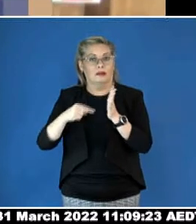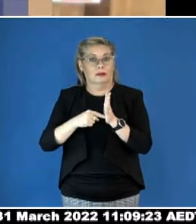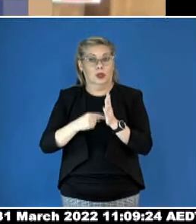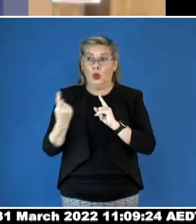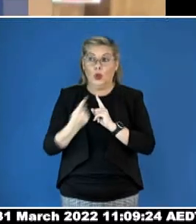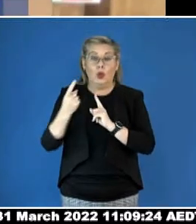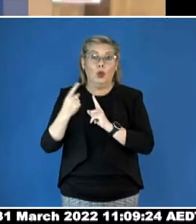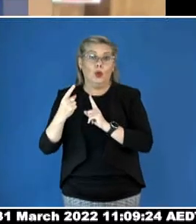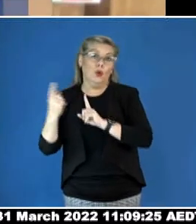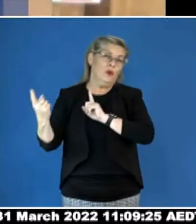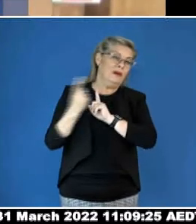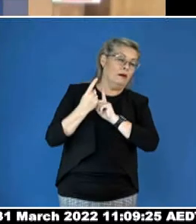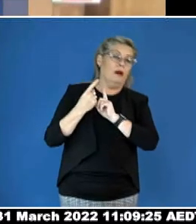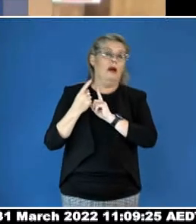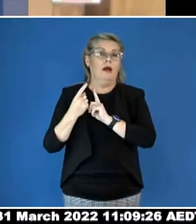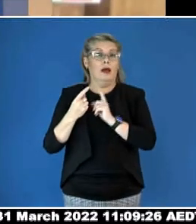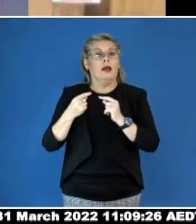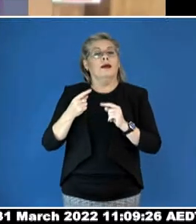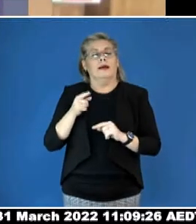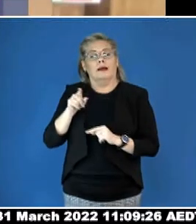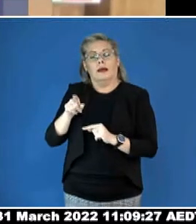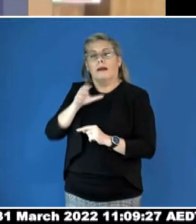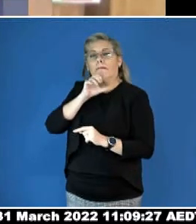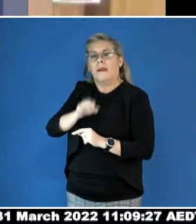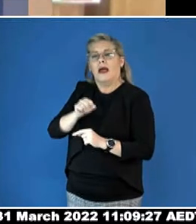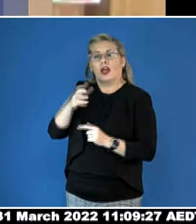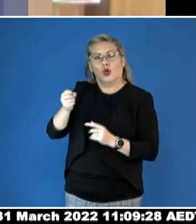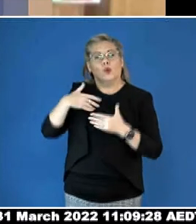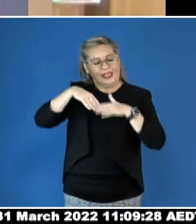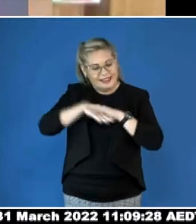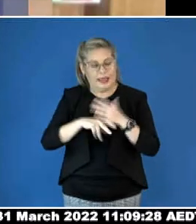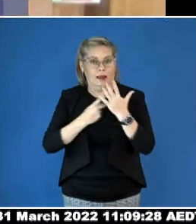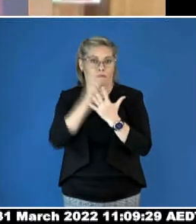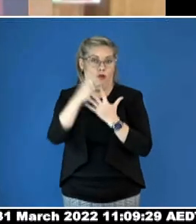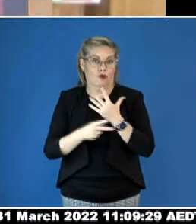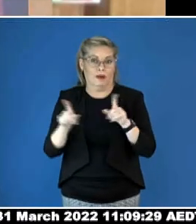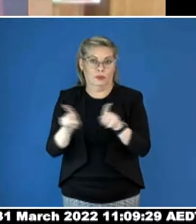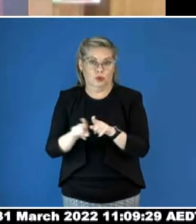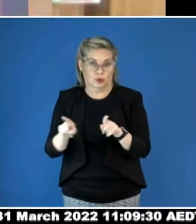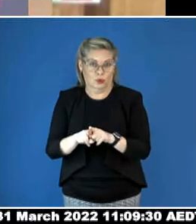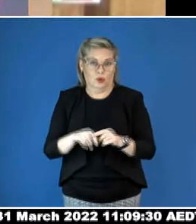I told my dad about it a couple of days later because I was still processing it, and